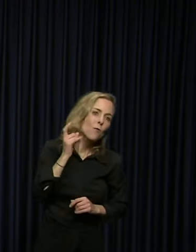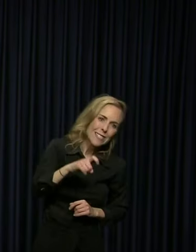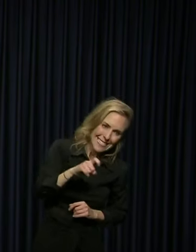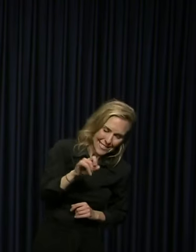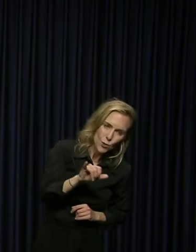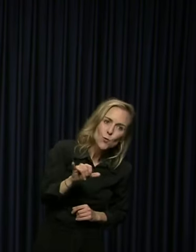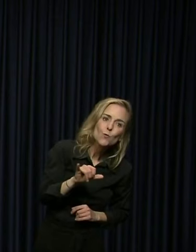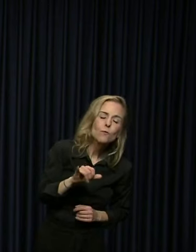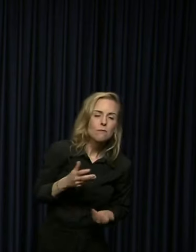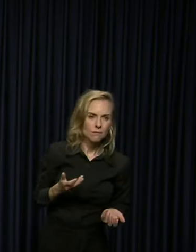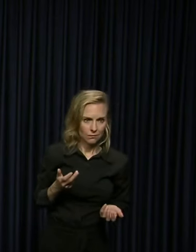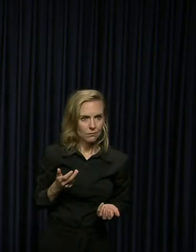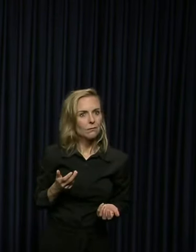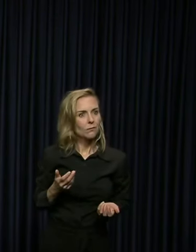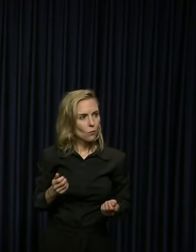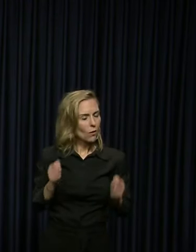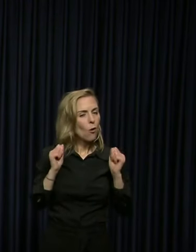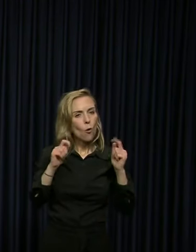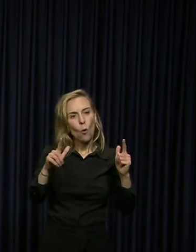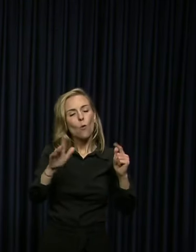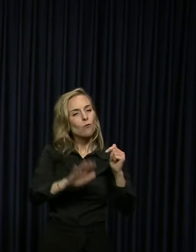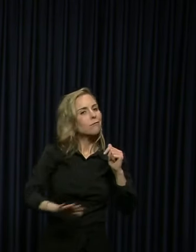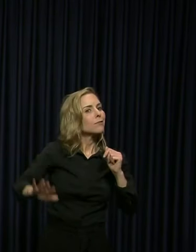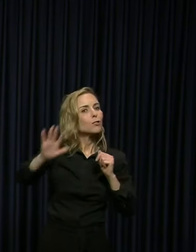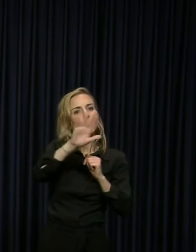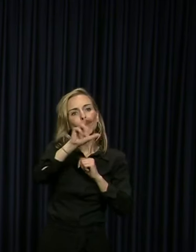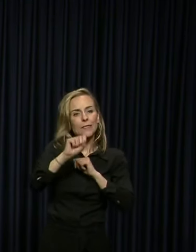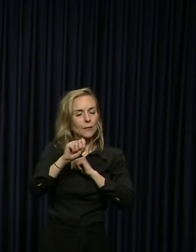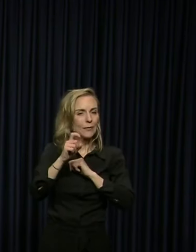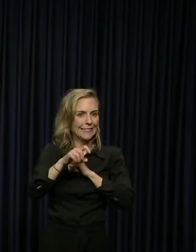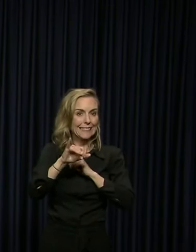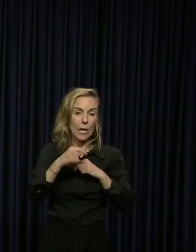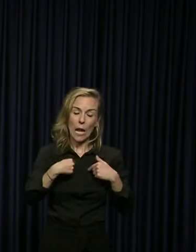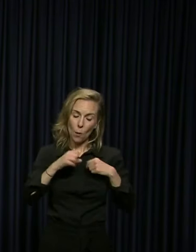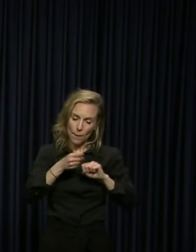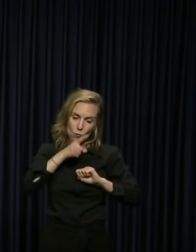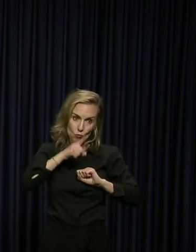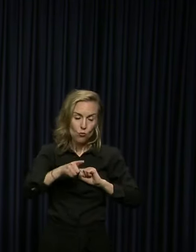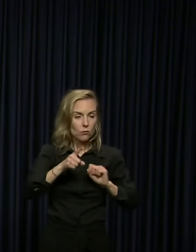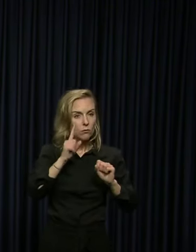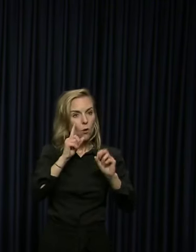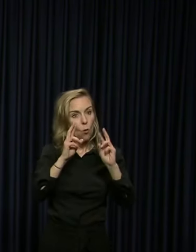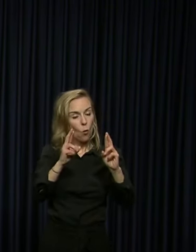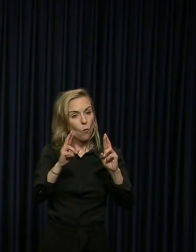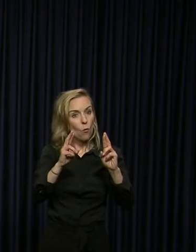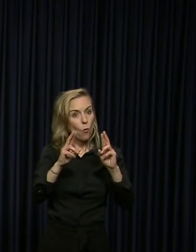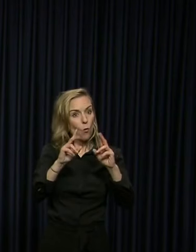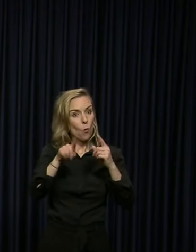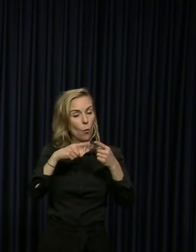TYPICAL HOSPITAL BUT ARE